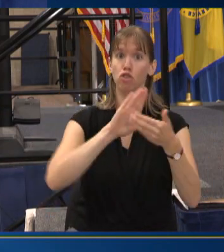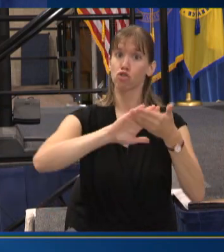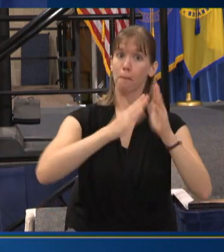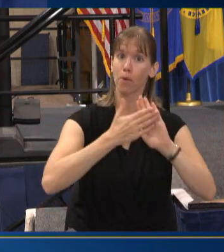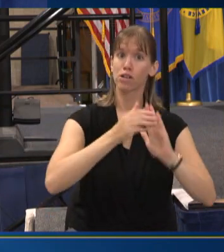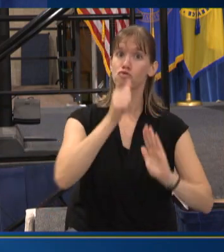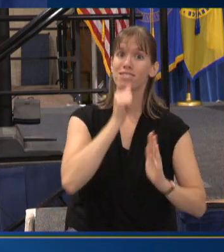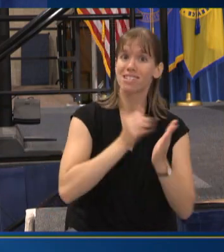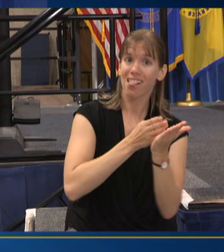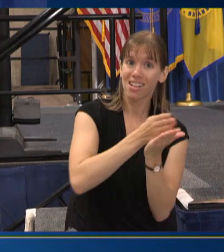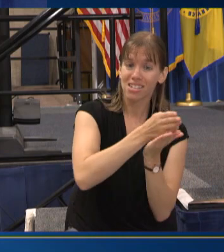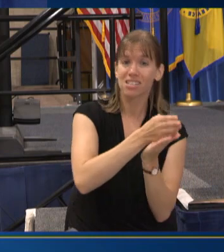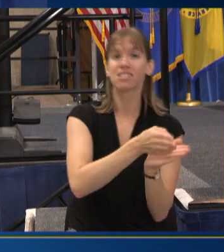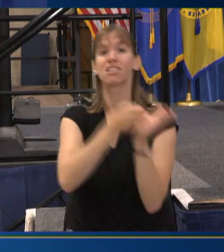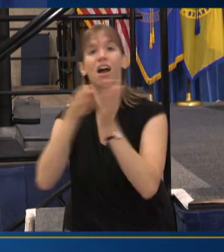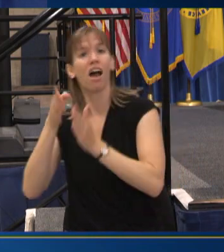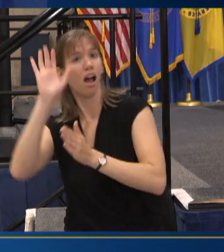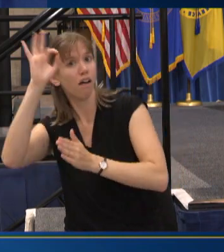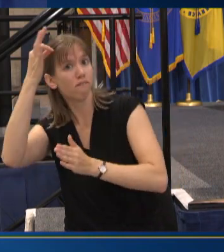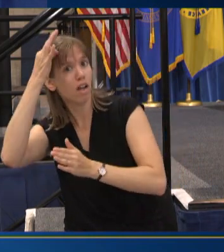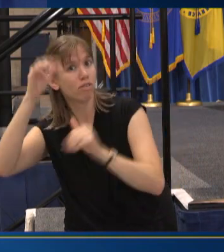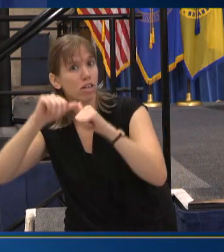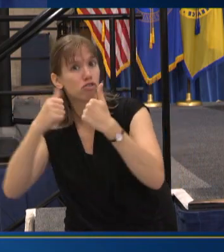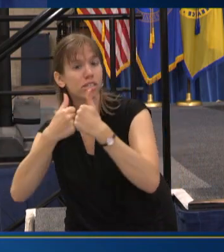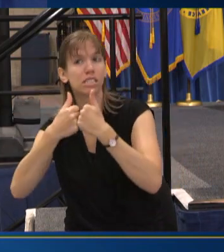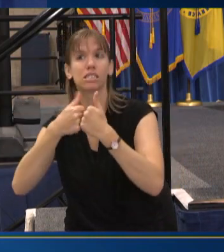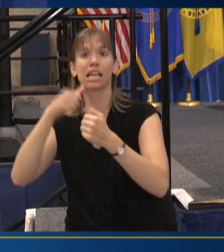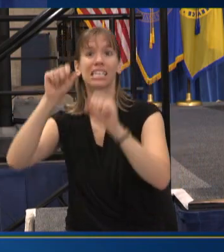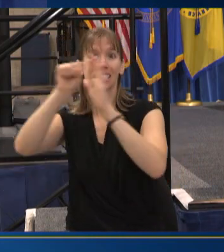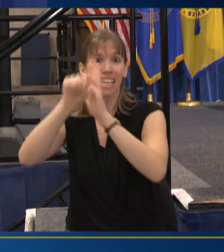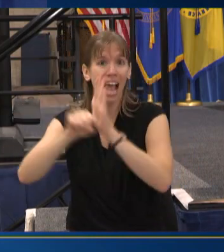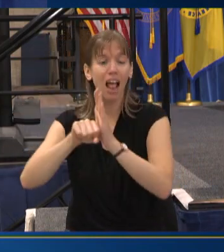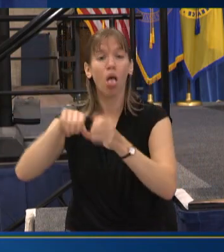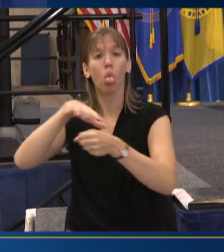federal agencies and the state, local, tribal, territorial, and community based